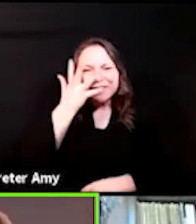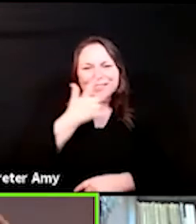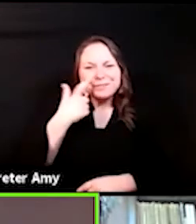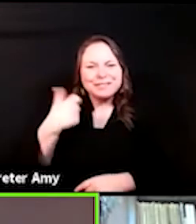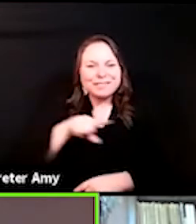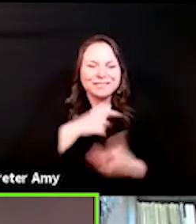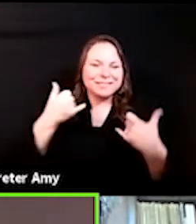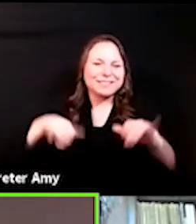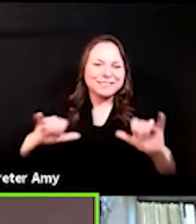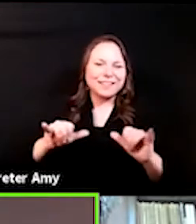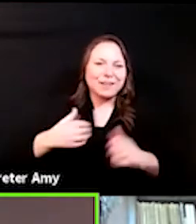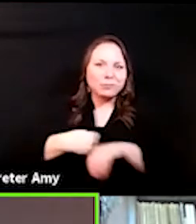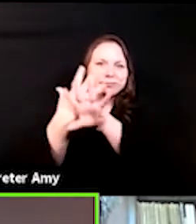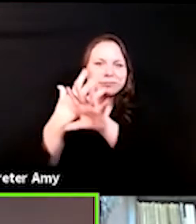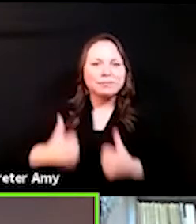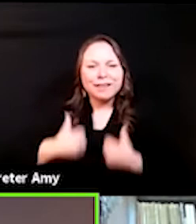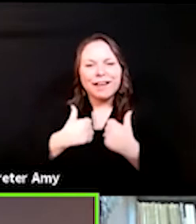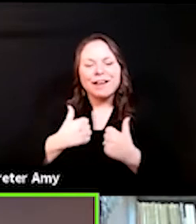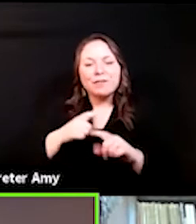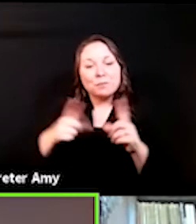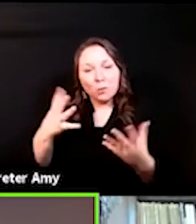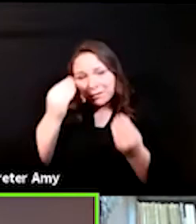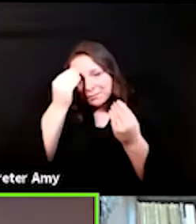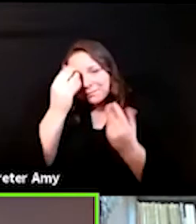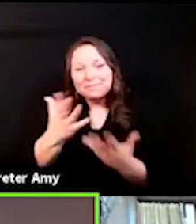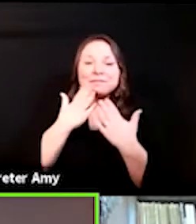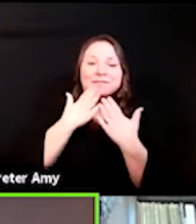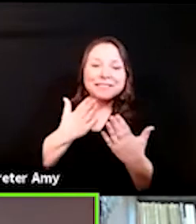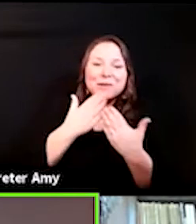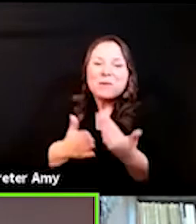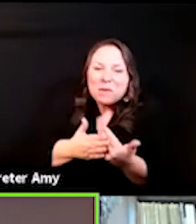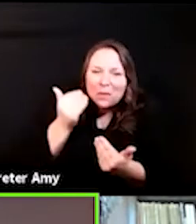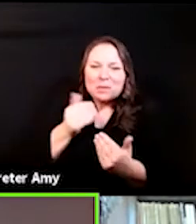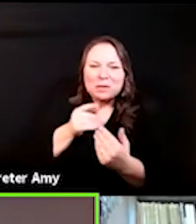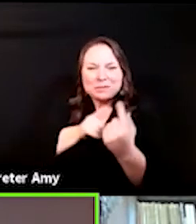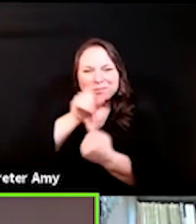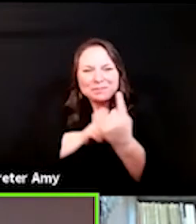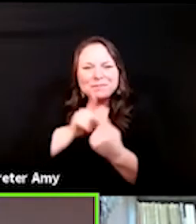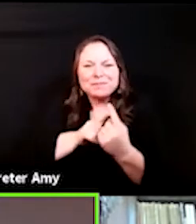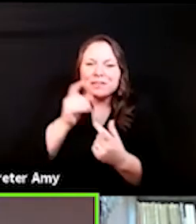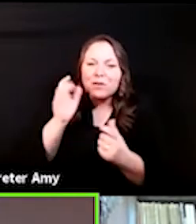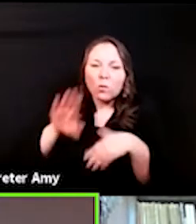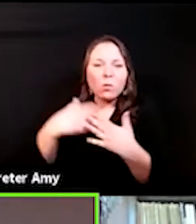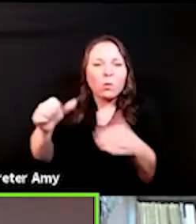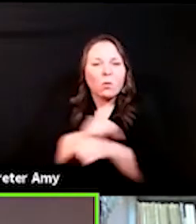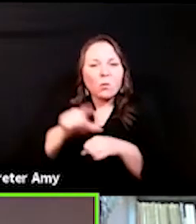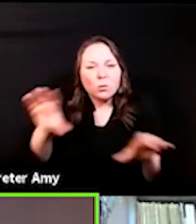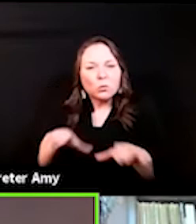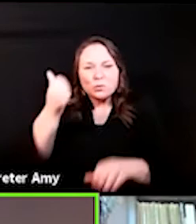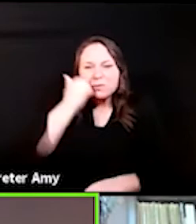TO SEE ALL YOUR FACES SINCE WE ARE STILL LIVING THIS VIRTUAL LIFE AND TO BE ABLE TO SAY THANK YOU ALMOST IN PERSON FOR ALL OF THE WORK THAT YOU'RE DOING EVERY SINGLE DAY WITH